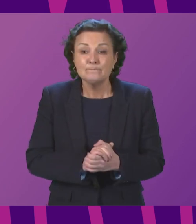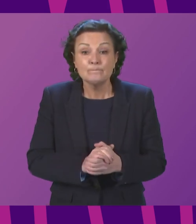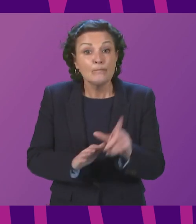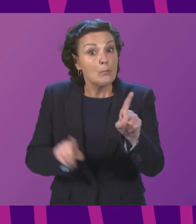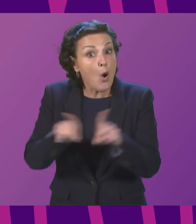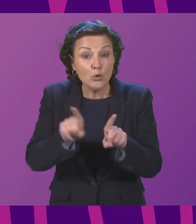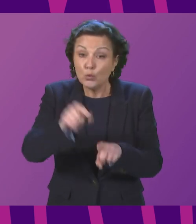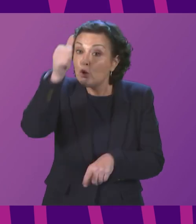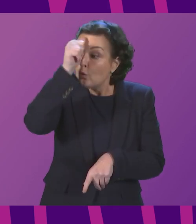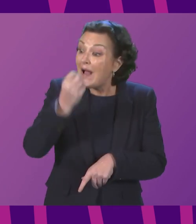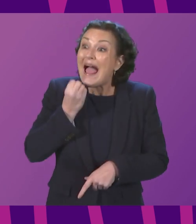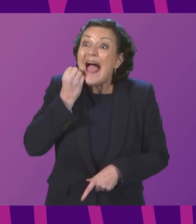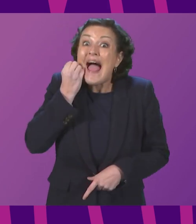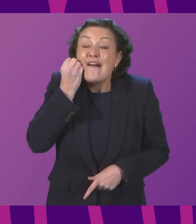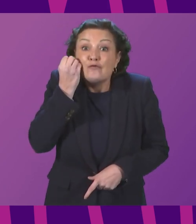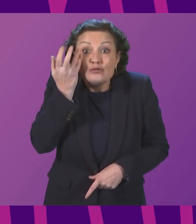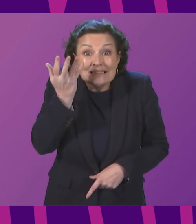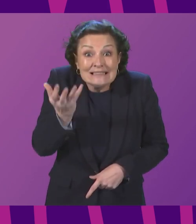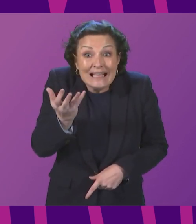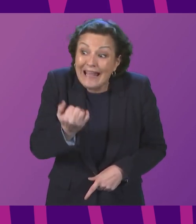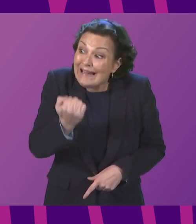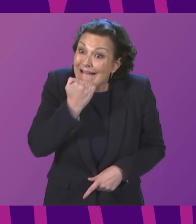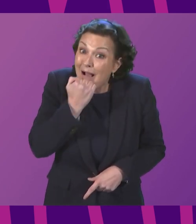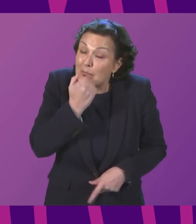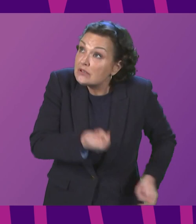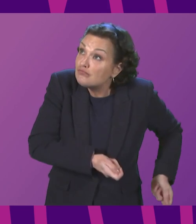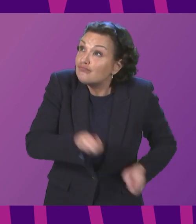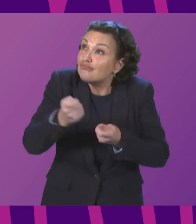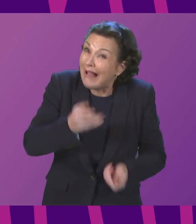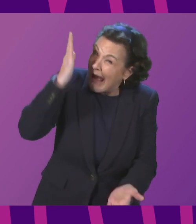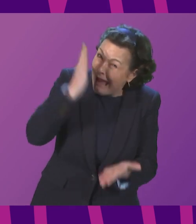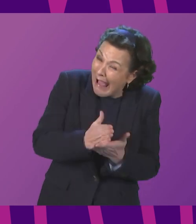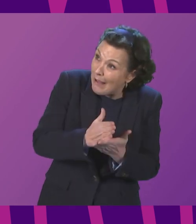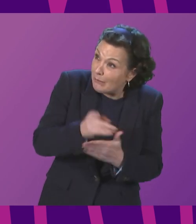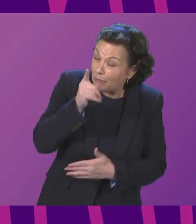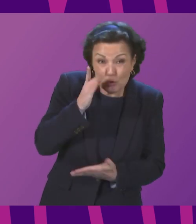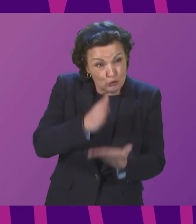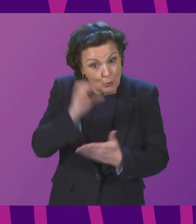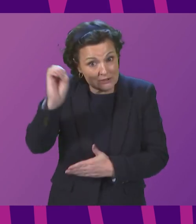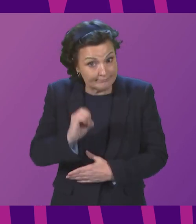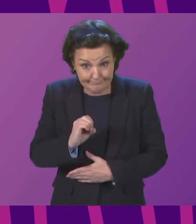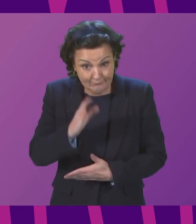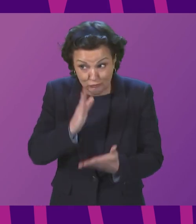numbers of daily reported cases in all countries are significant underestimates of the true prevalence of the virus.